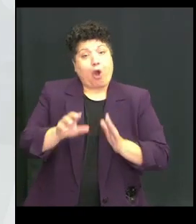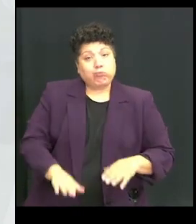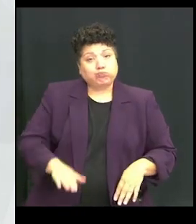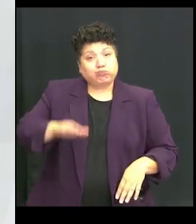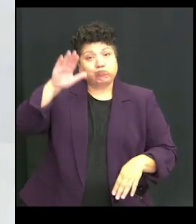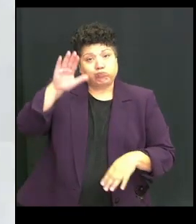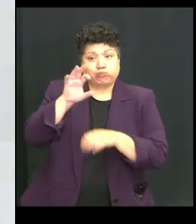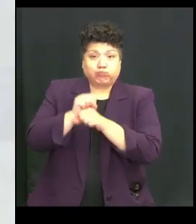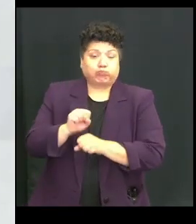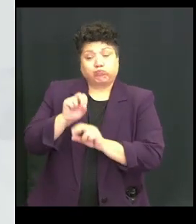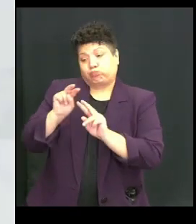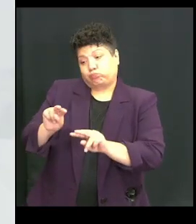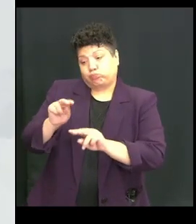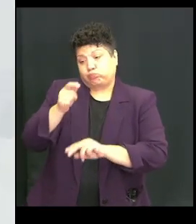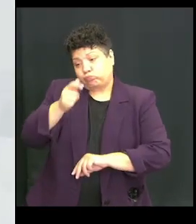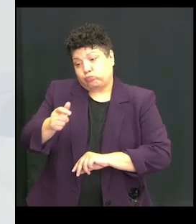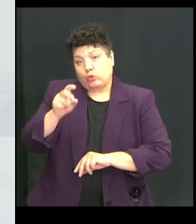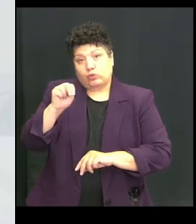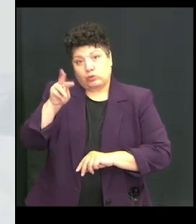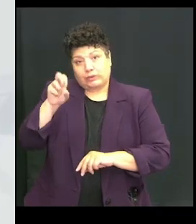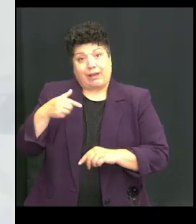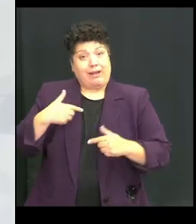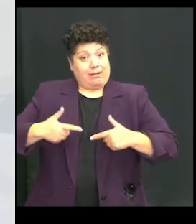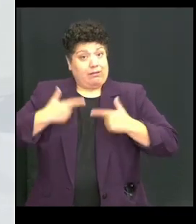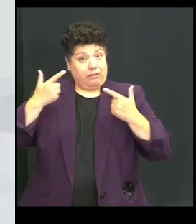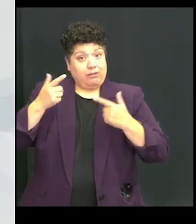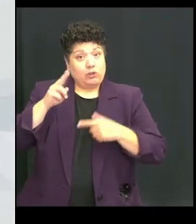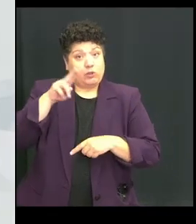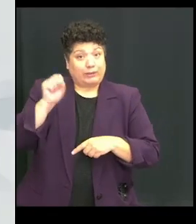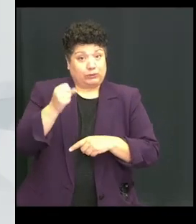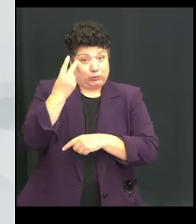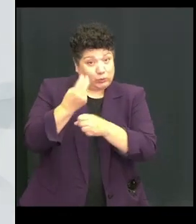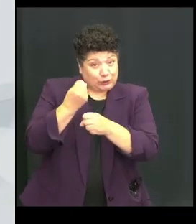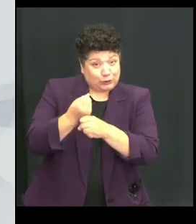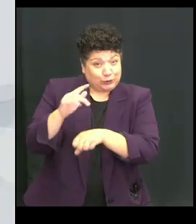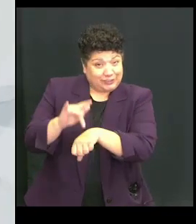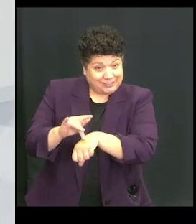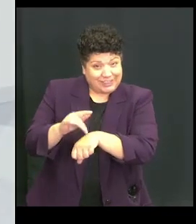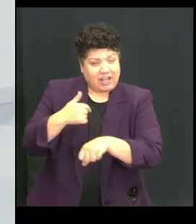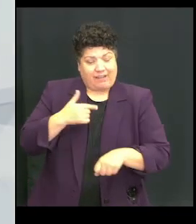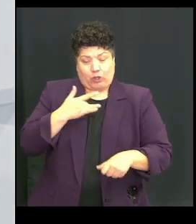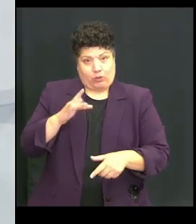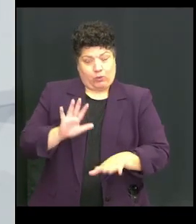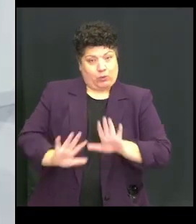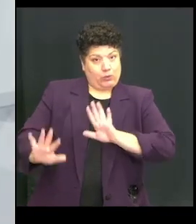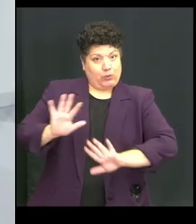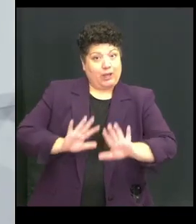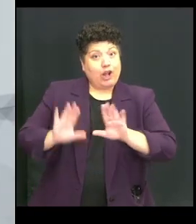I lived down in the States for two years, I was like, "Whoa, culture shock!", but how much of it is from the content?